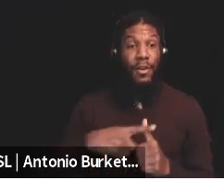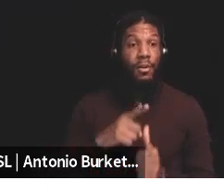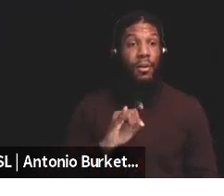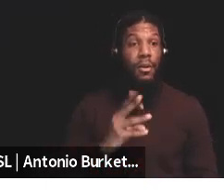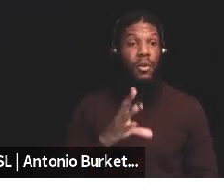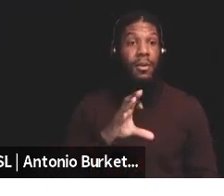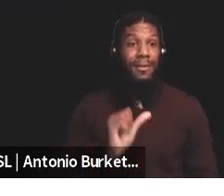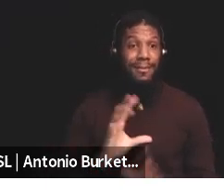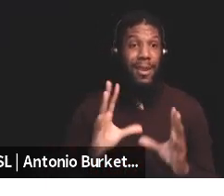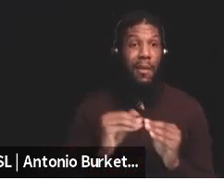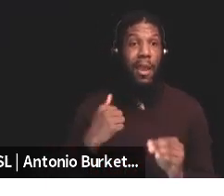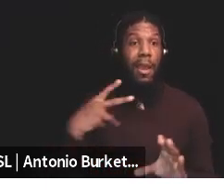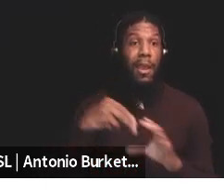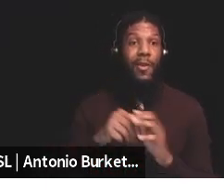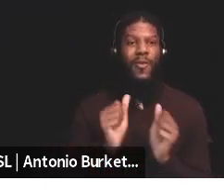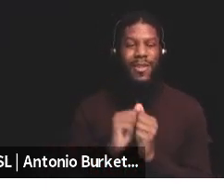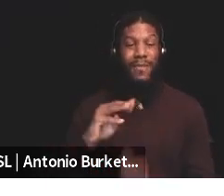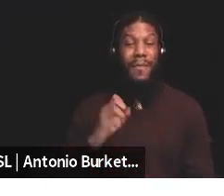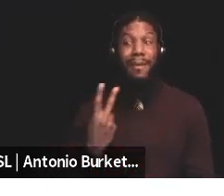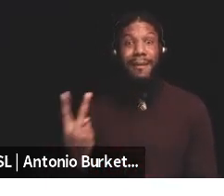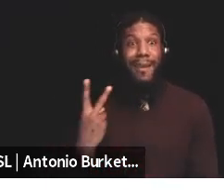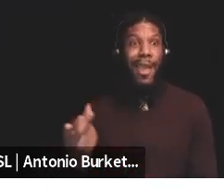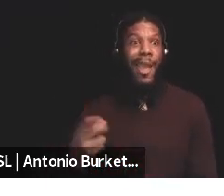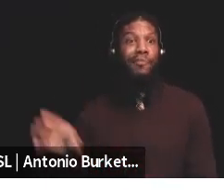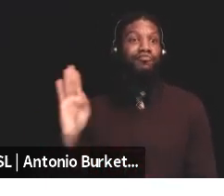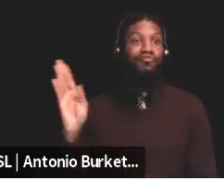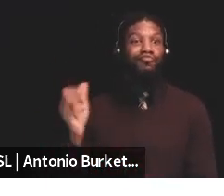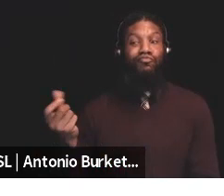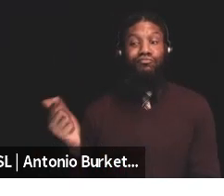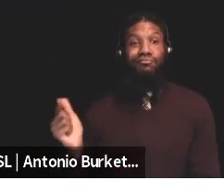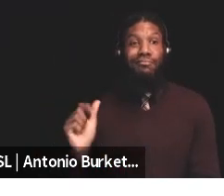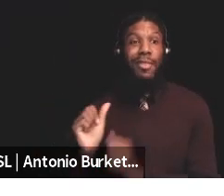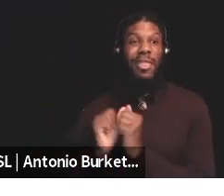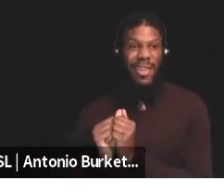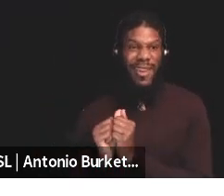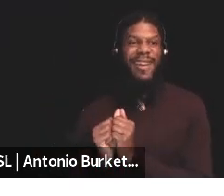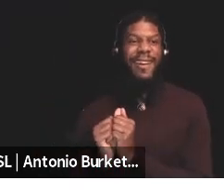attended was actually with Meg and we presented together. And she actually introduced me to